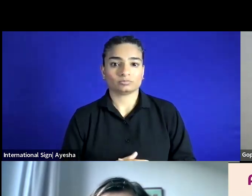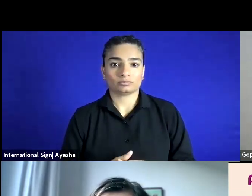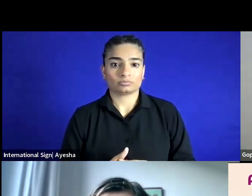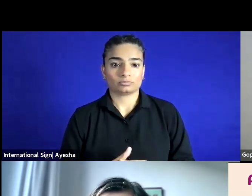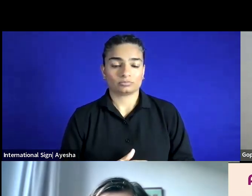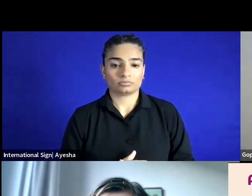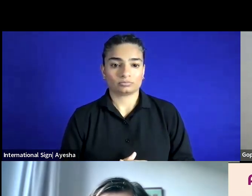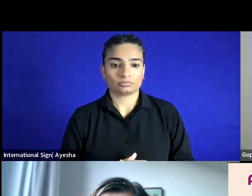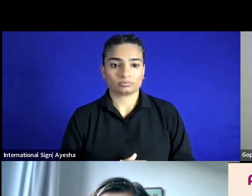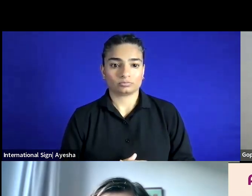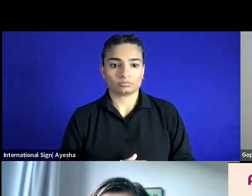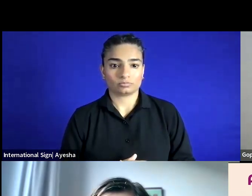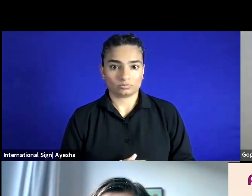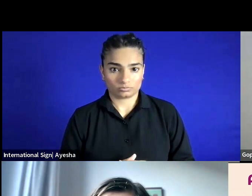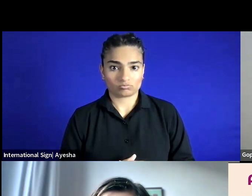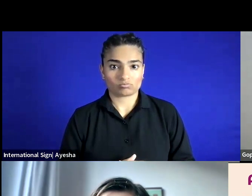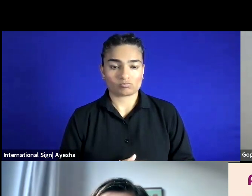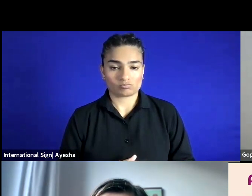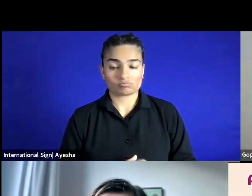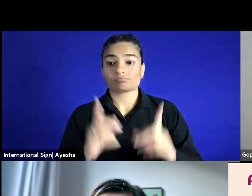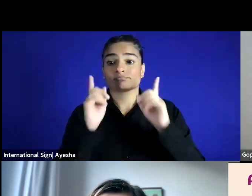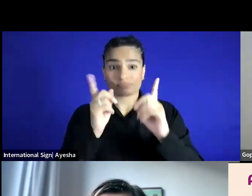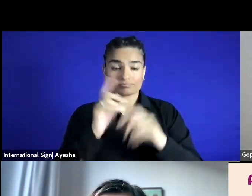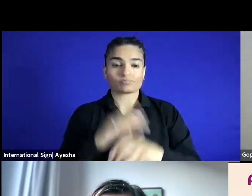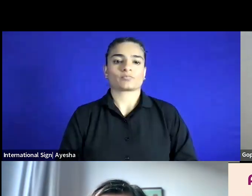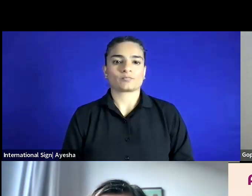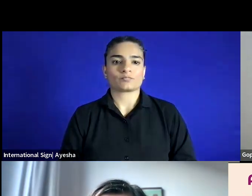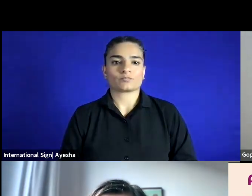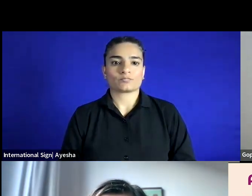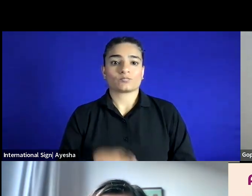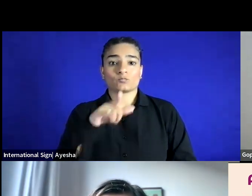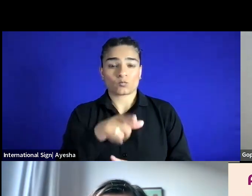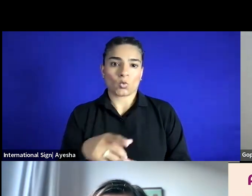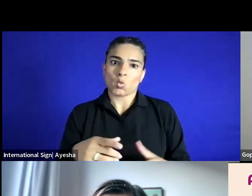Okay. So a lot of things to remember about arriving in Bangkok.